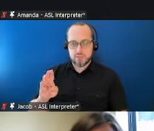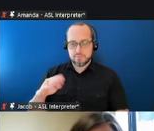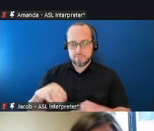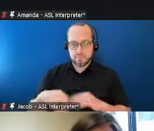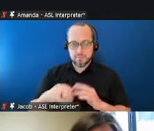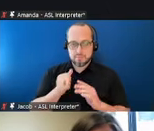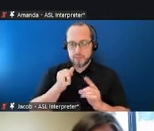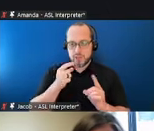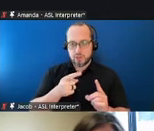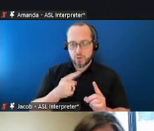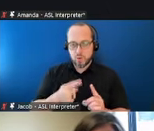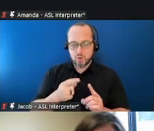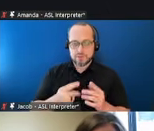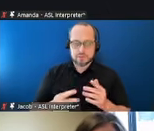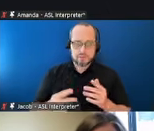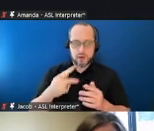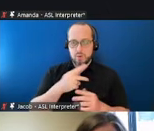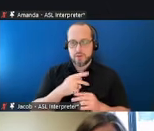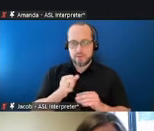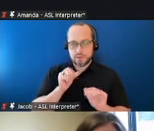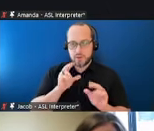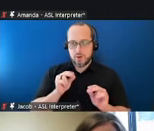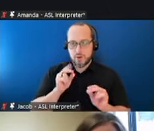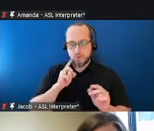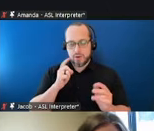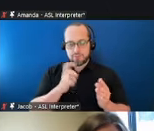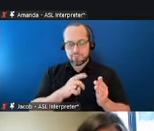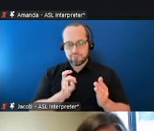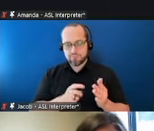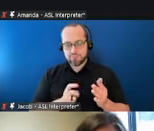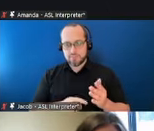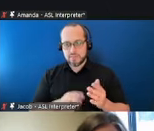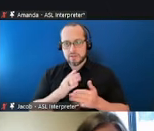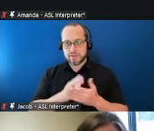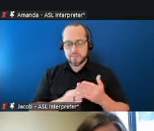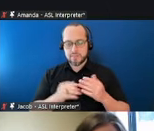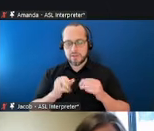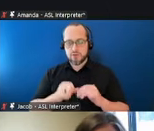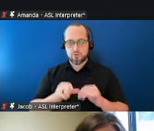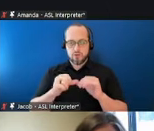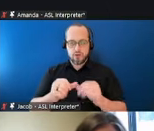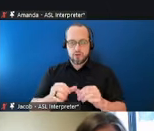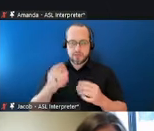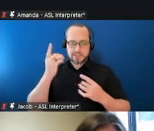and priorities but I do want to highlight some of the chronic diseases that we will be focusing on